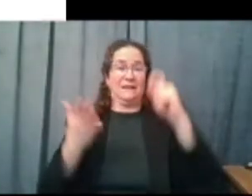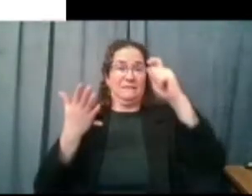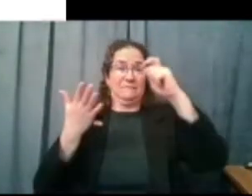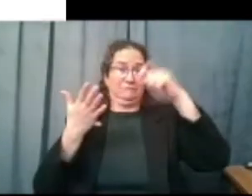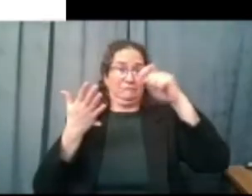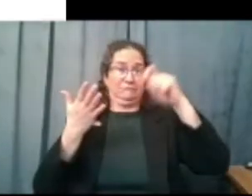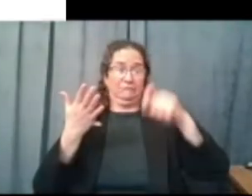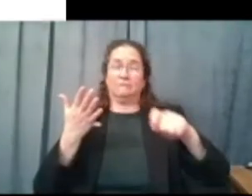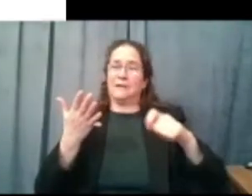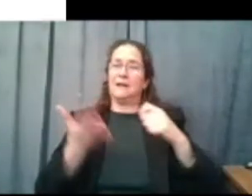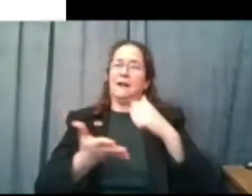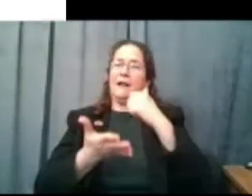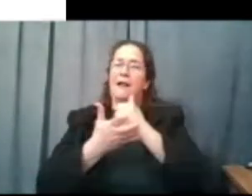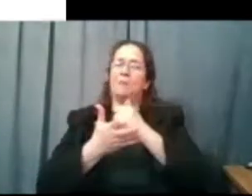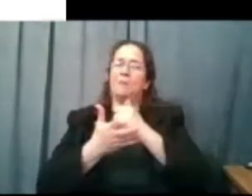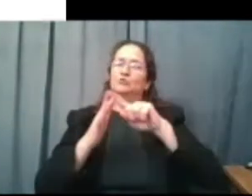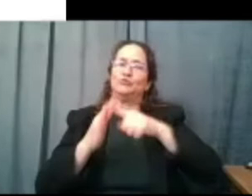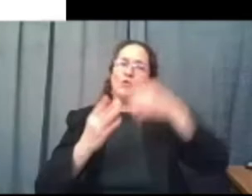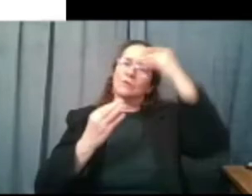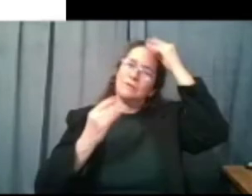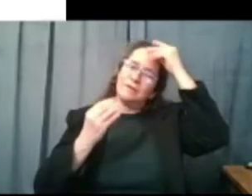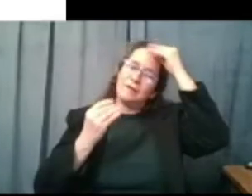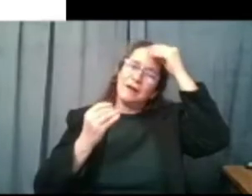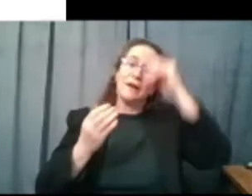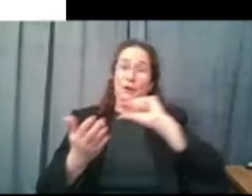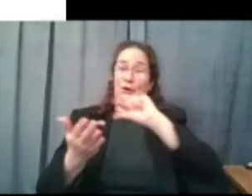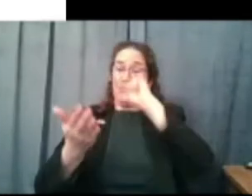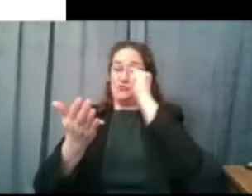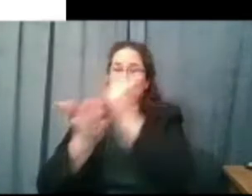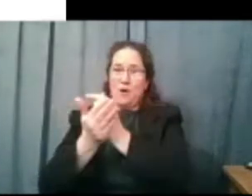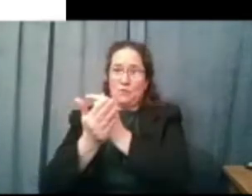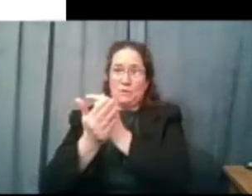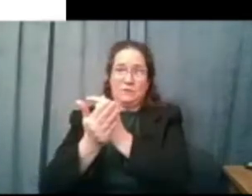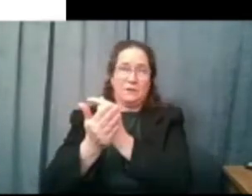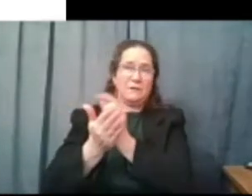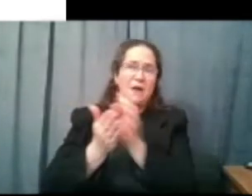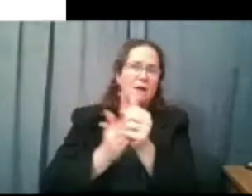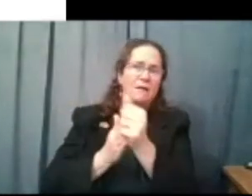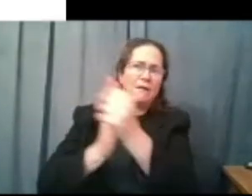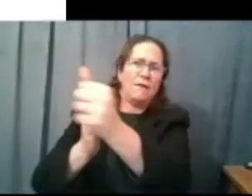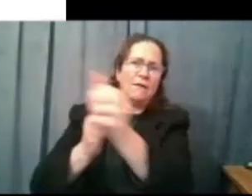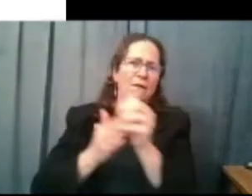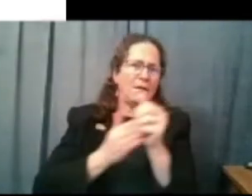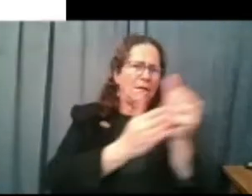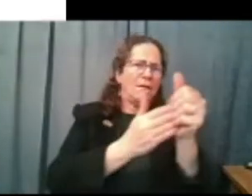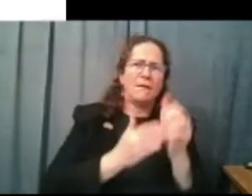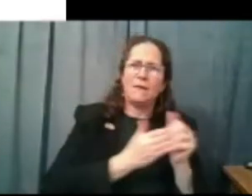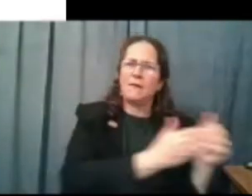You know which graduation pathway am I headed toward and what are some of the things that I need to consider and do